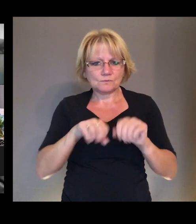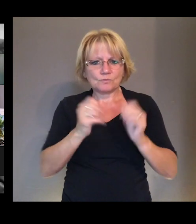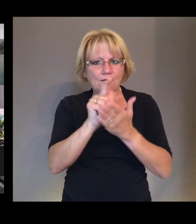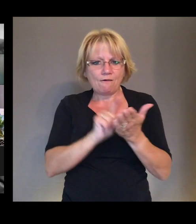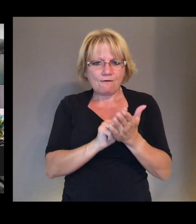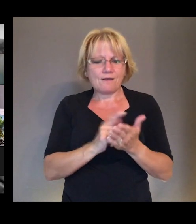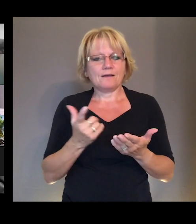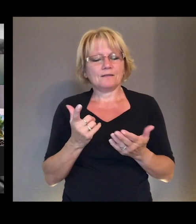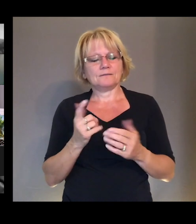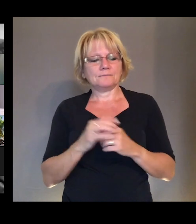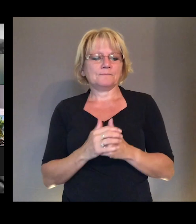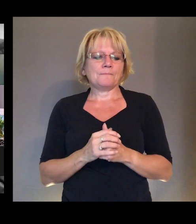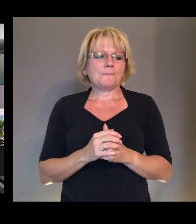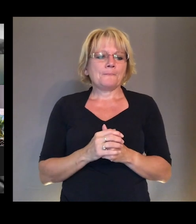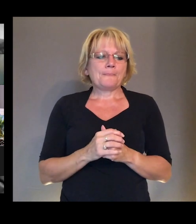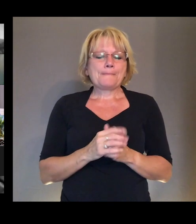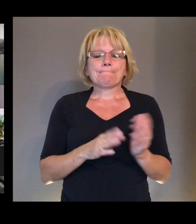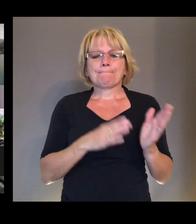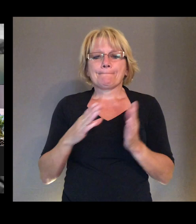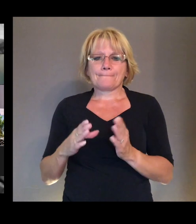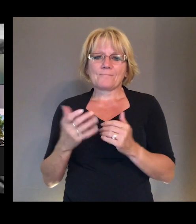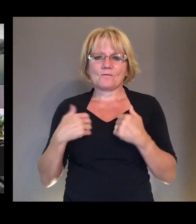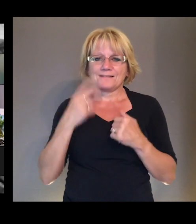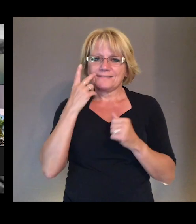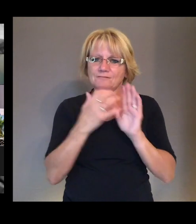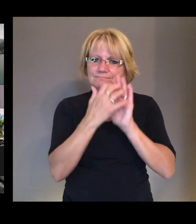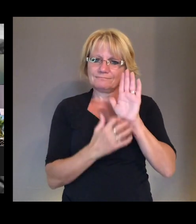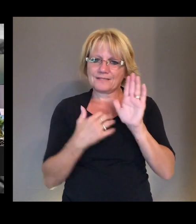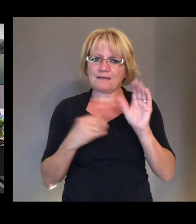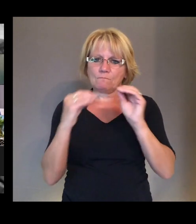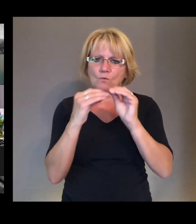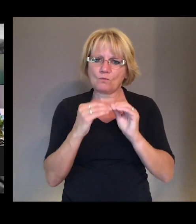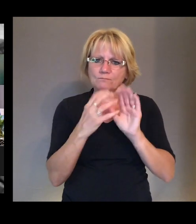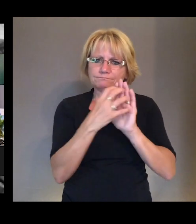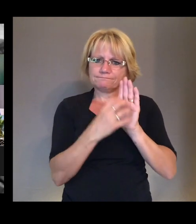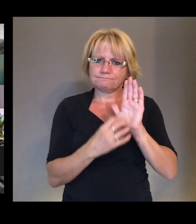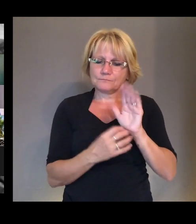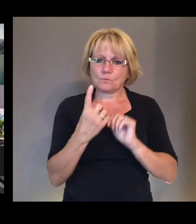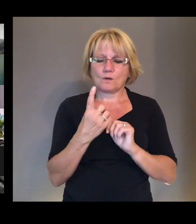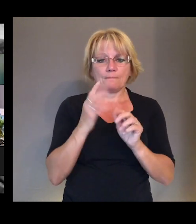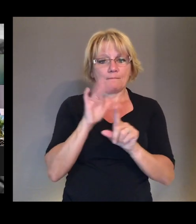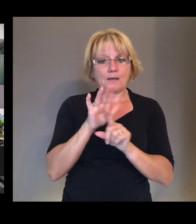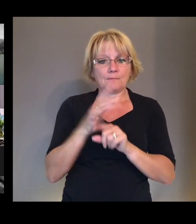you'll have this 'cause we have a lot to get through with our panelists. And then here you can see there's several more.